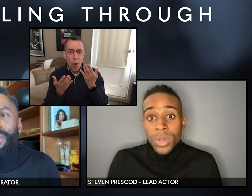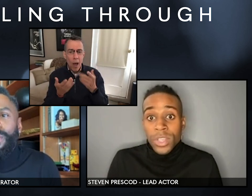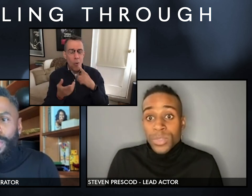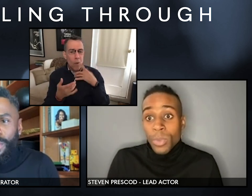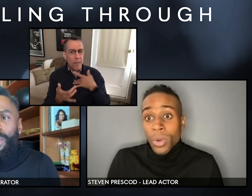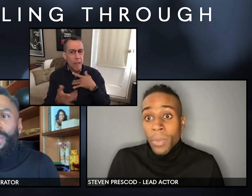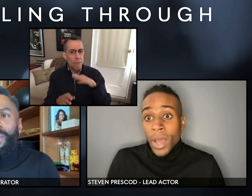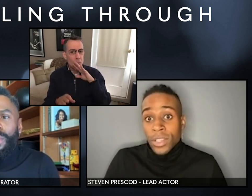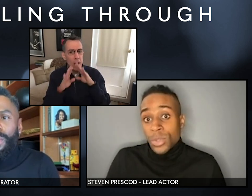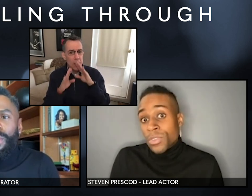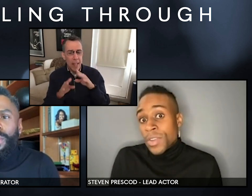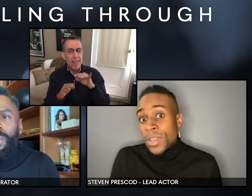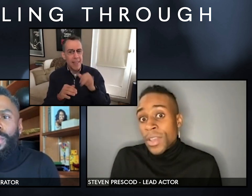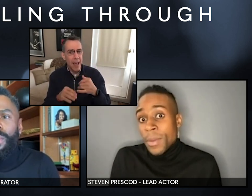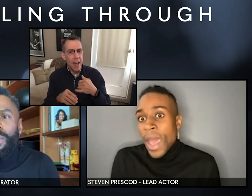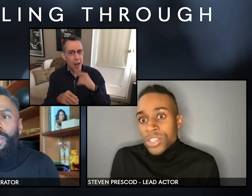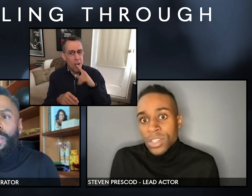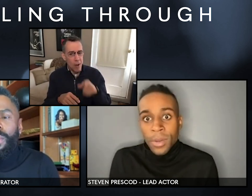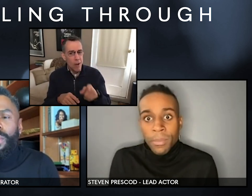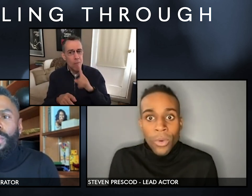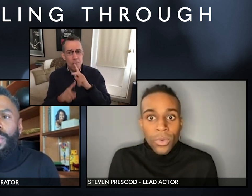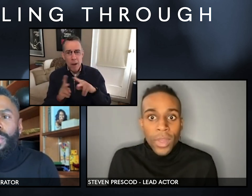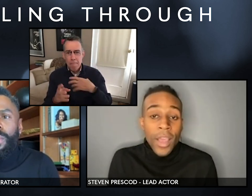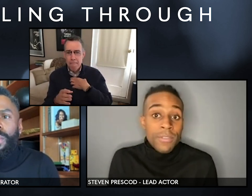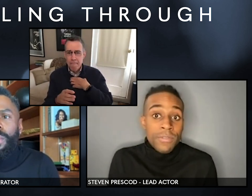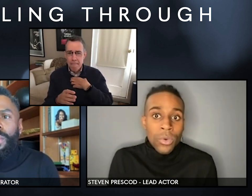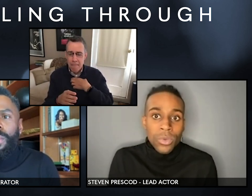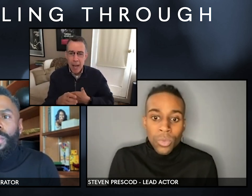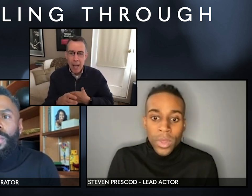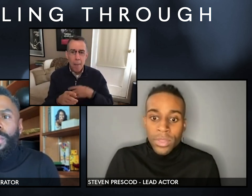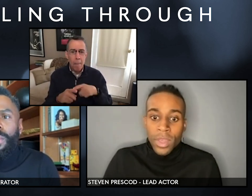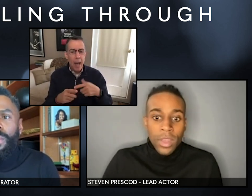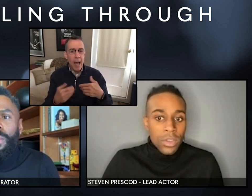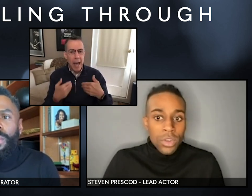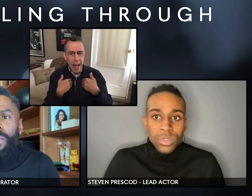me when he spoke about it, 'cause he was very passionate about how he felt with,